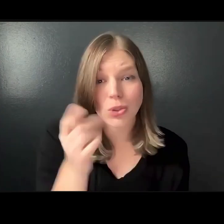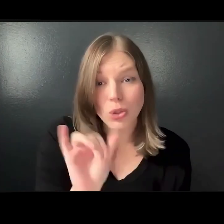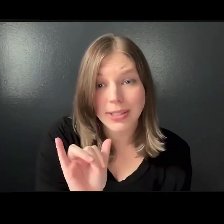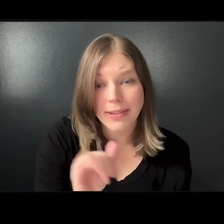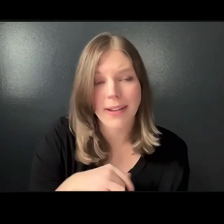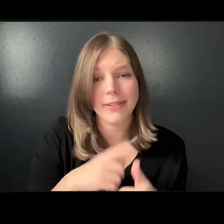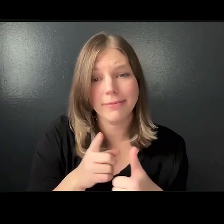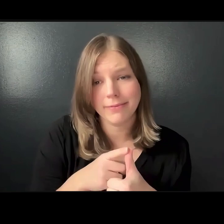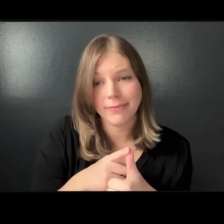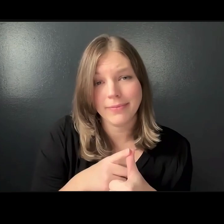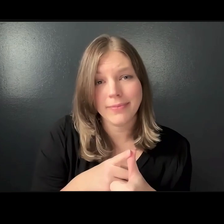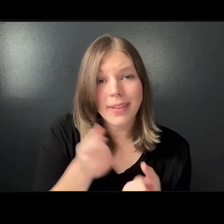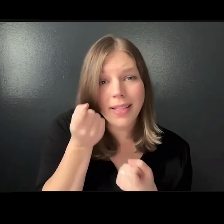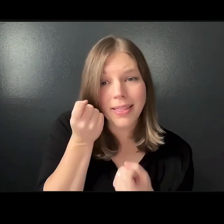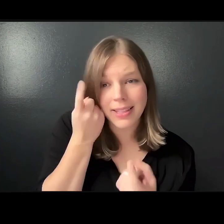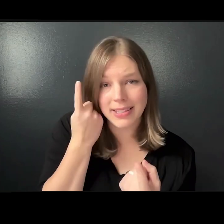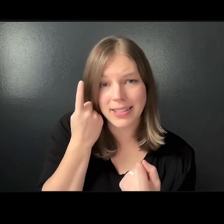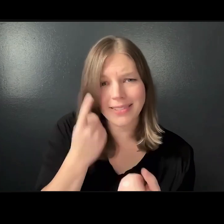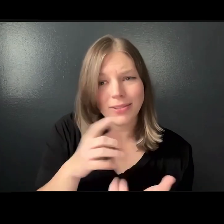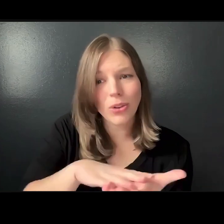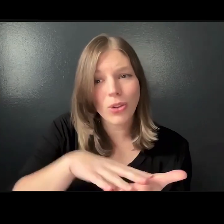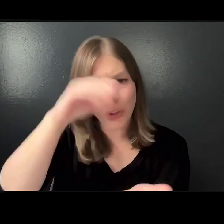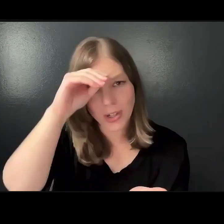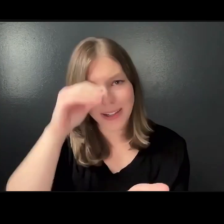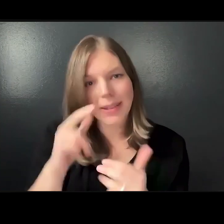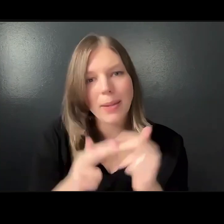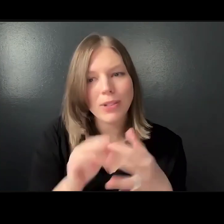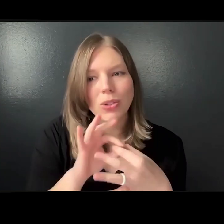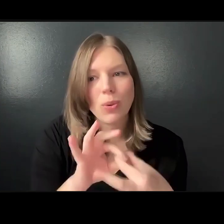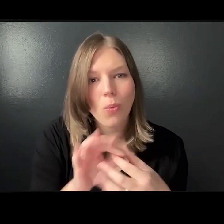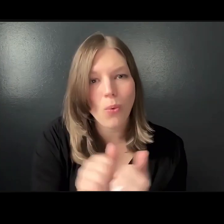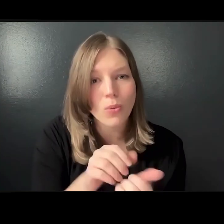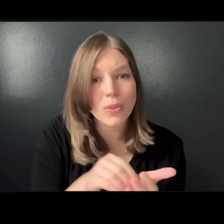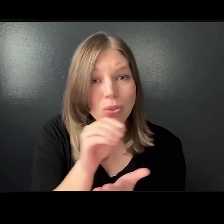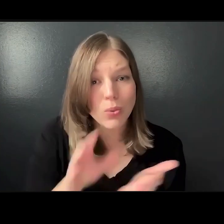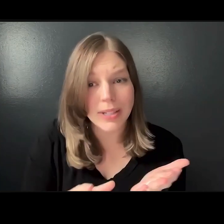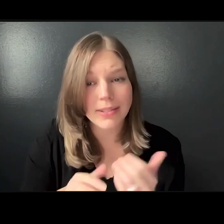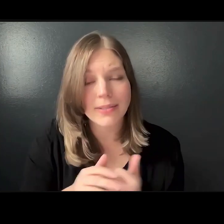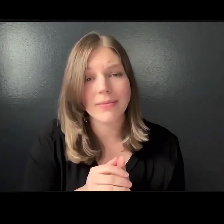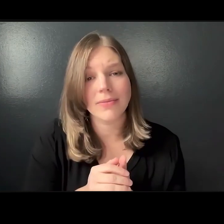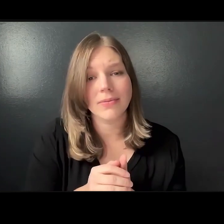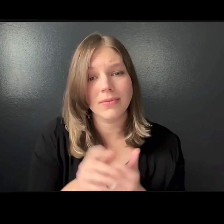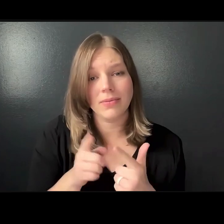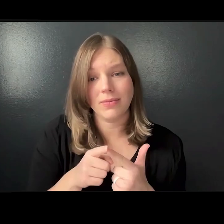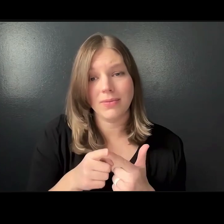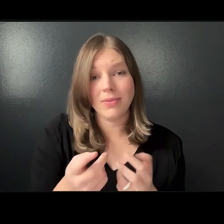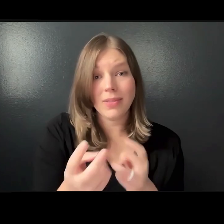like listening, learning, and building rapport with students.